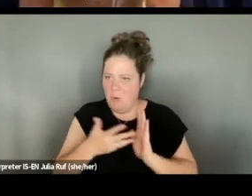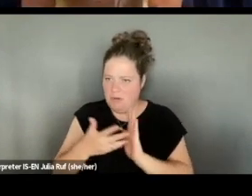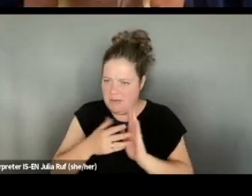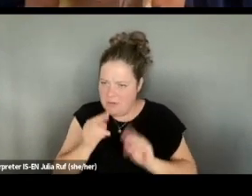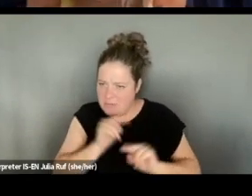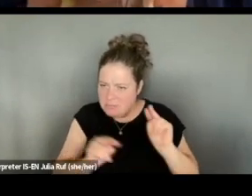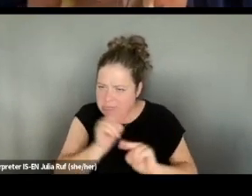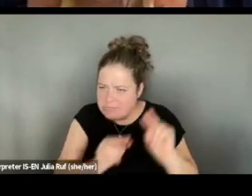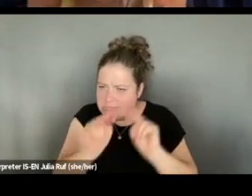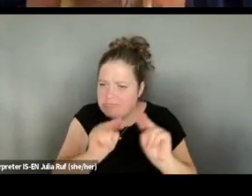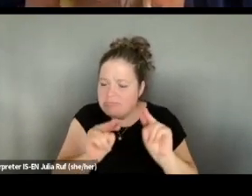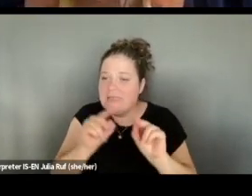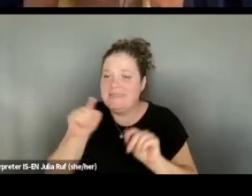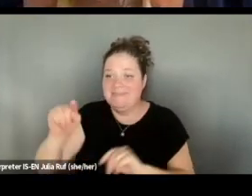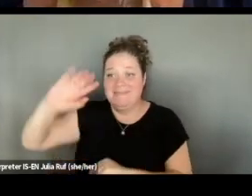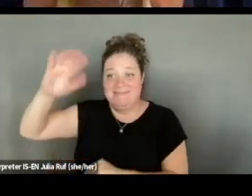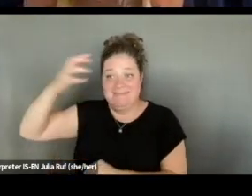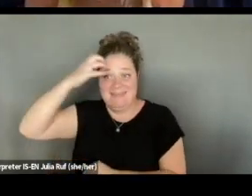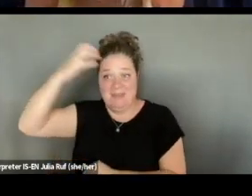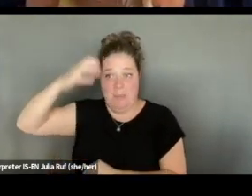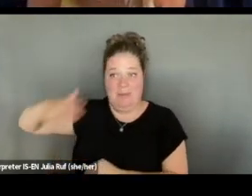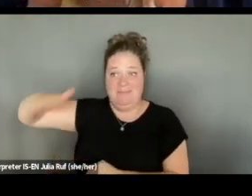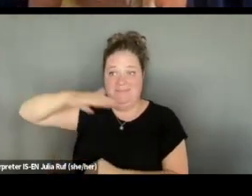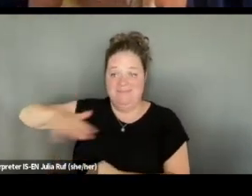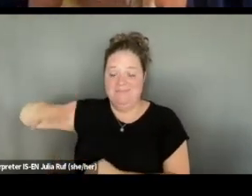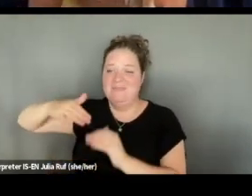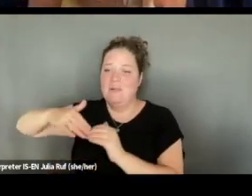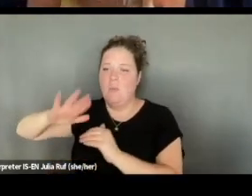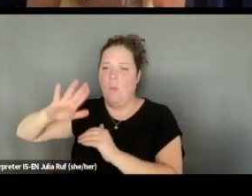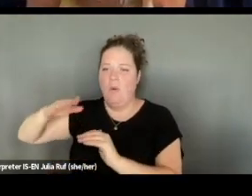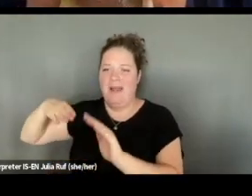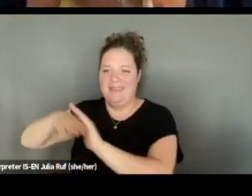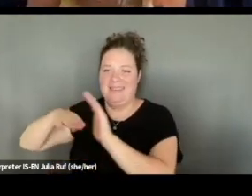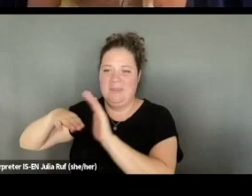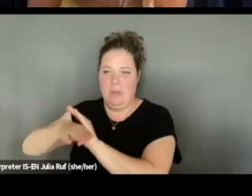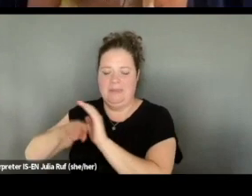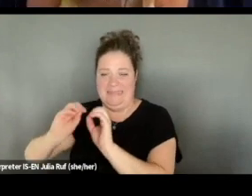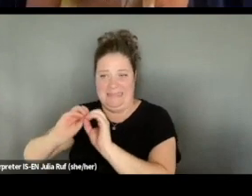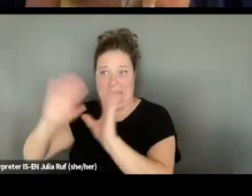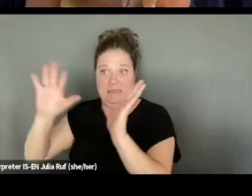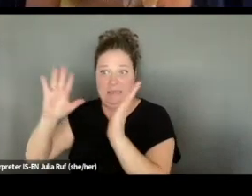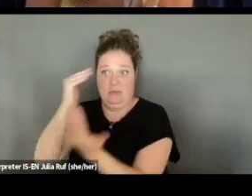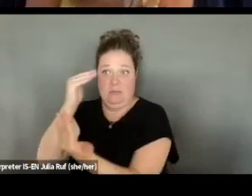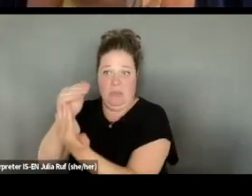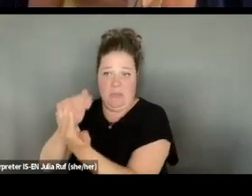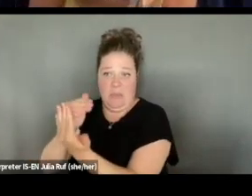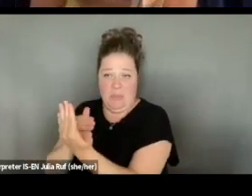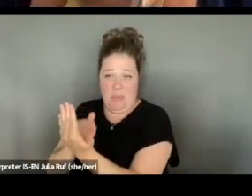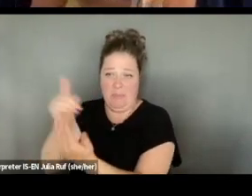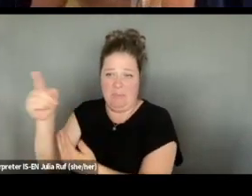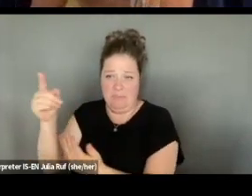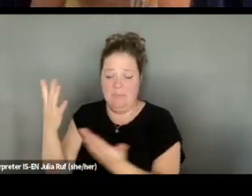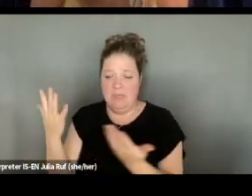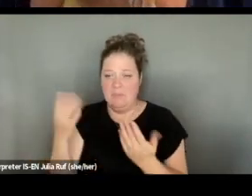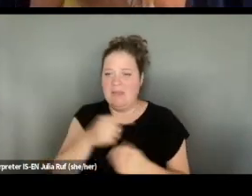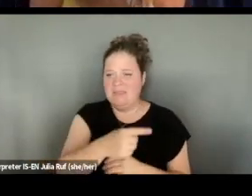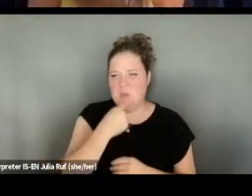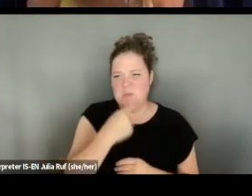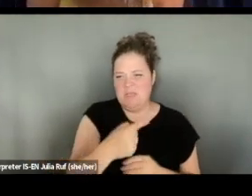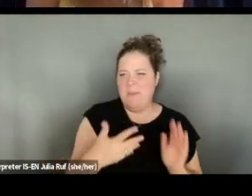sector bodies making better accessibility statements. But to claim that the monitoring doesn't work I think is a little bit stretching it,